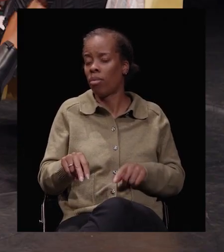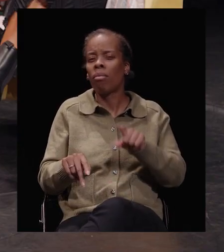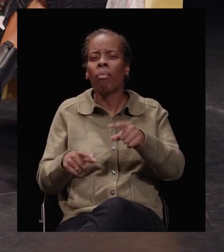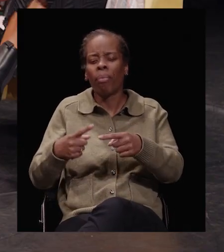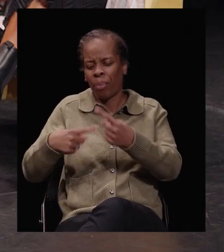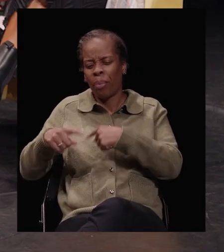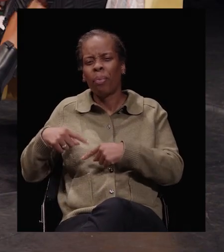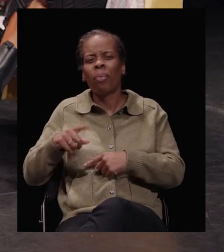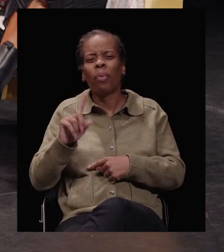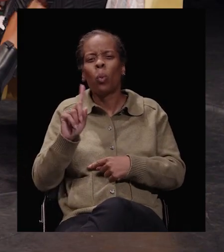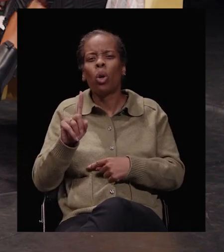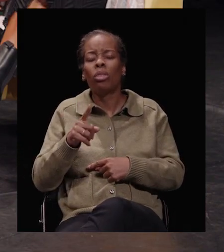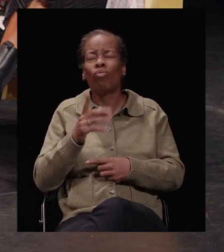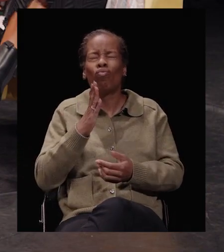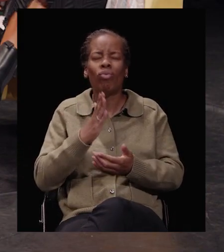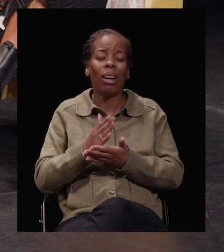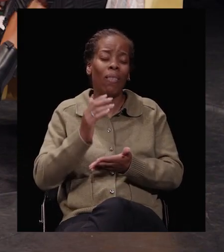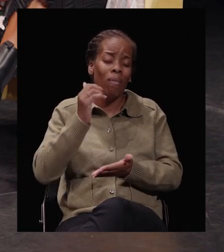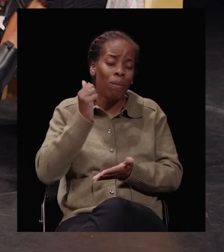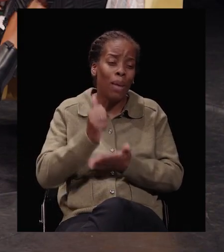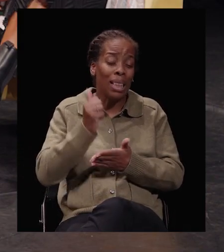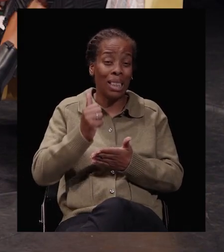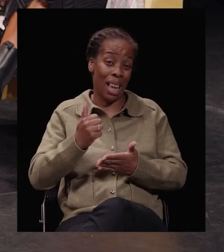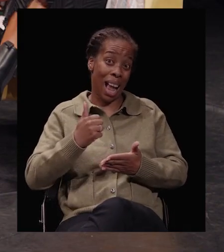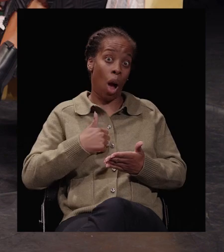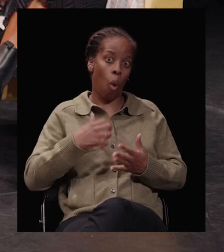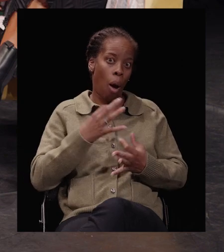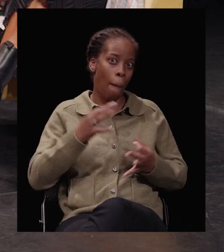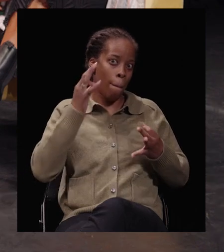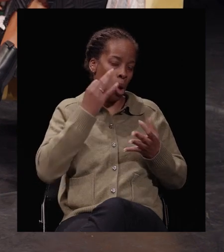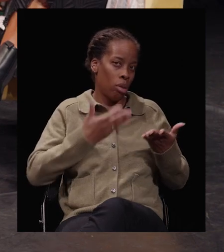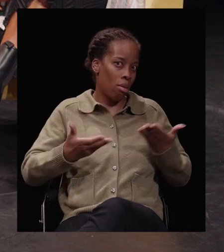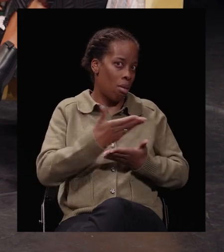what's been really fantastic in the podcast series we're doing is there's some really brilliant examples